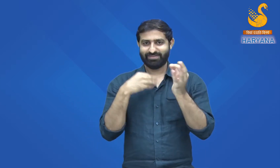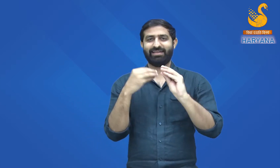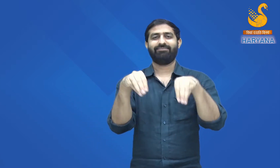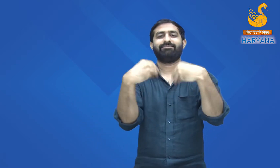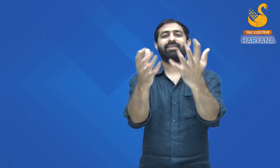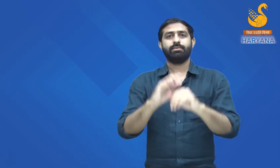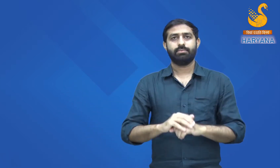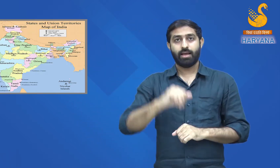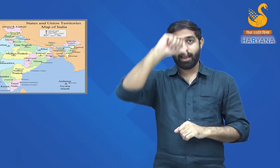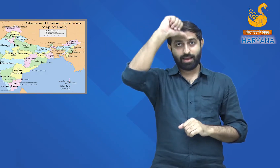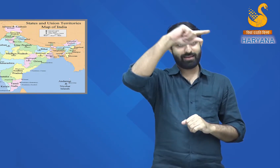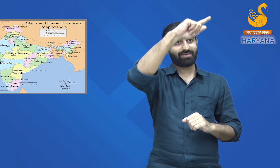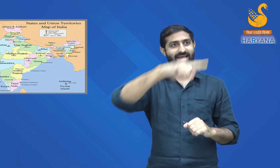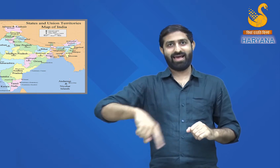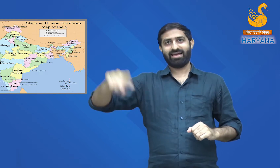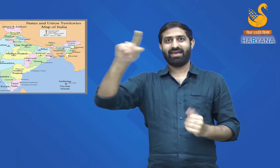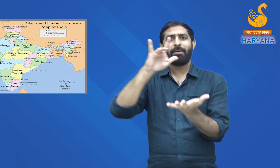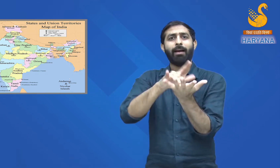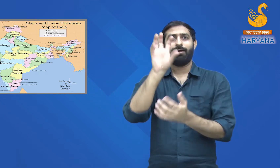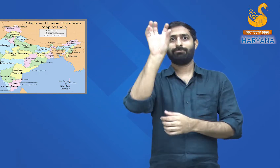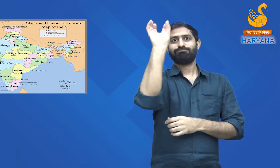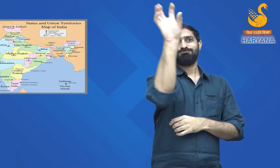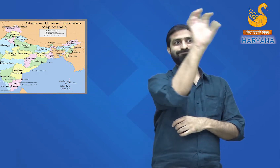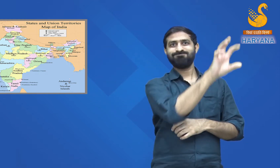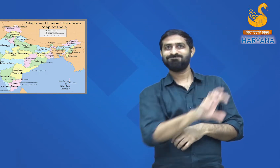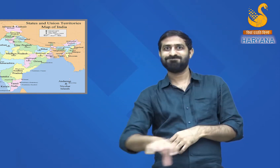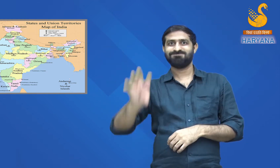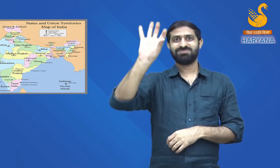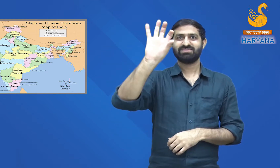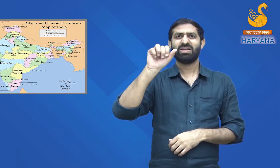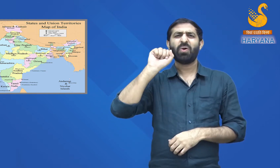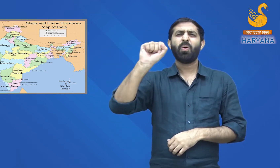Let me tell you about this. In our country, there are different regions,